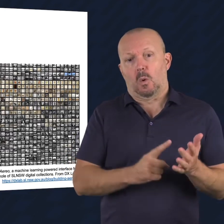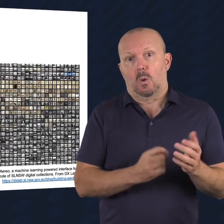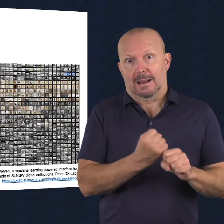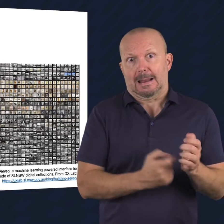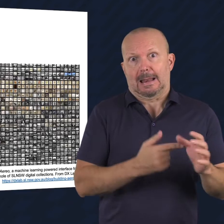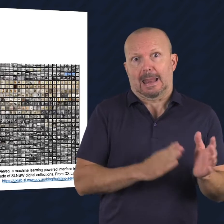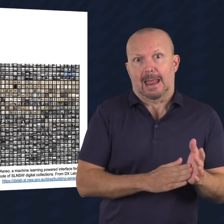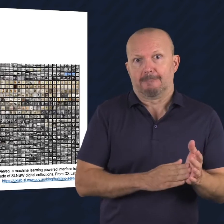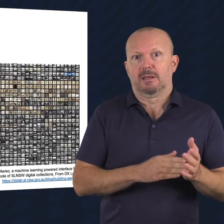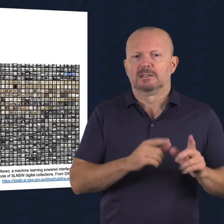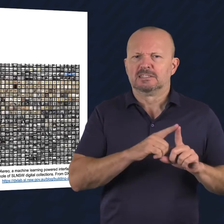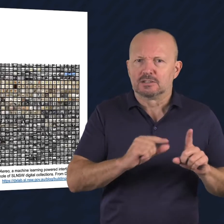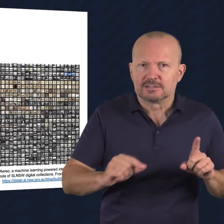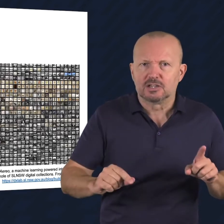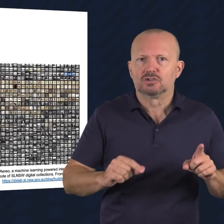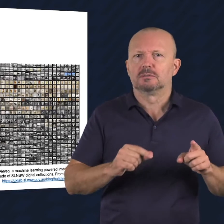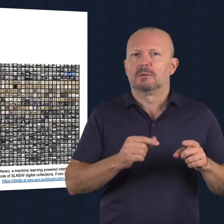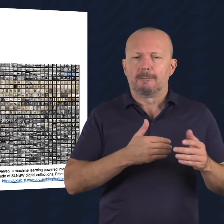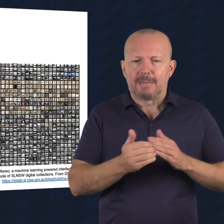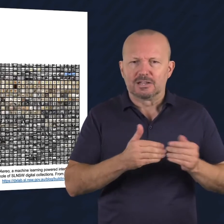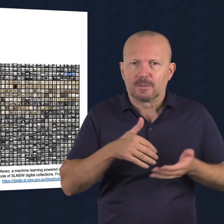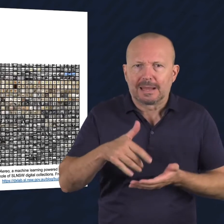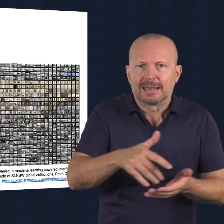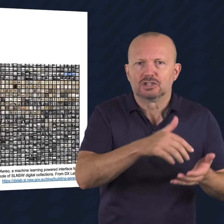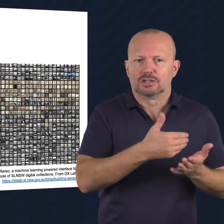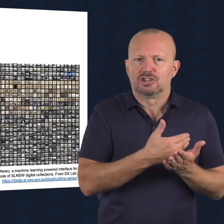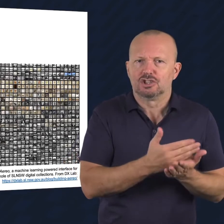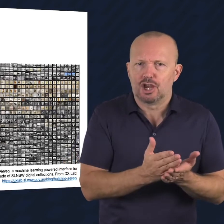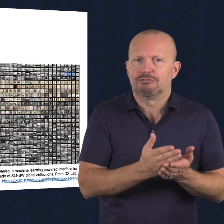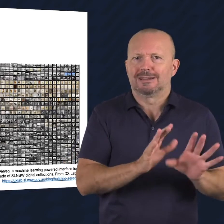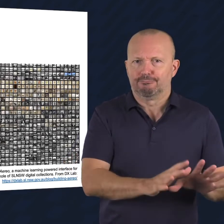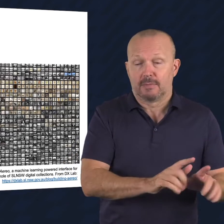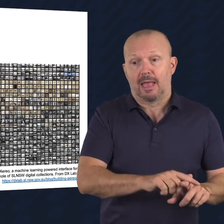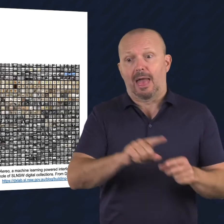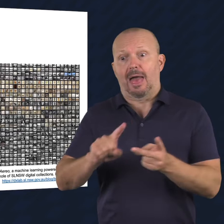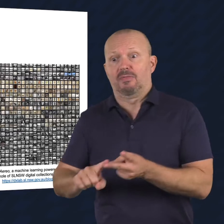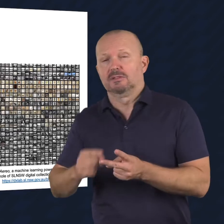to the challenges in GLAMR digitisation, data curation, collection management and sharing .